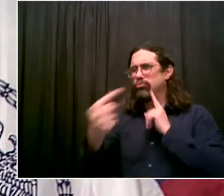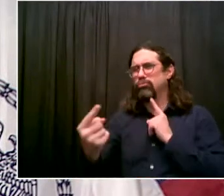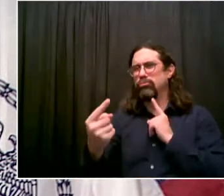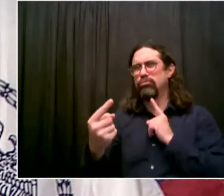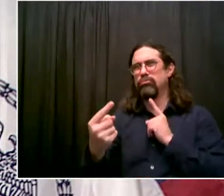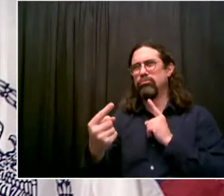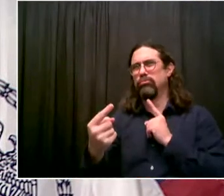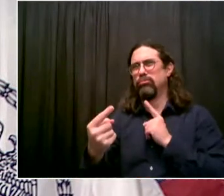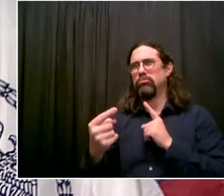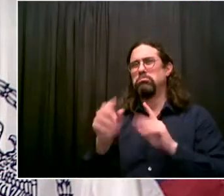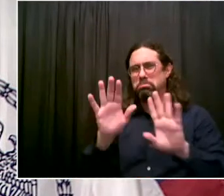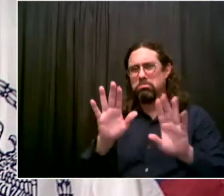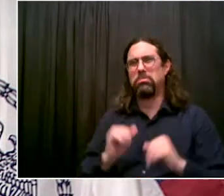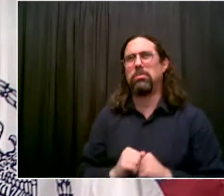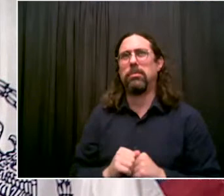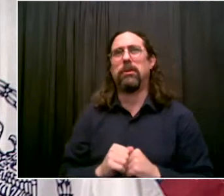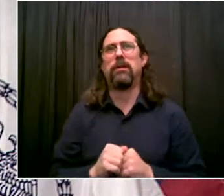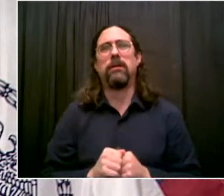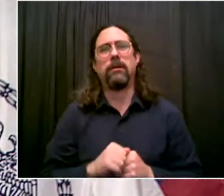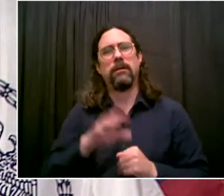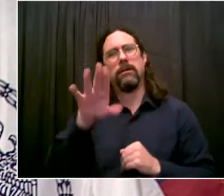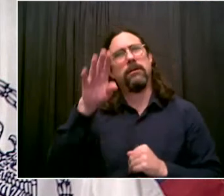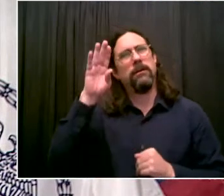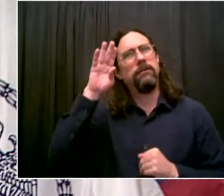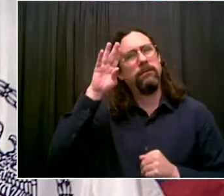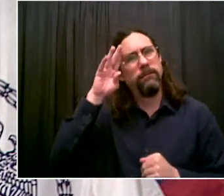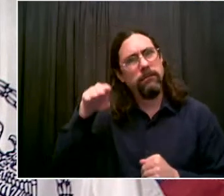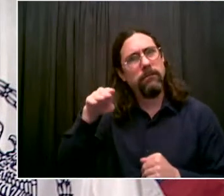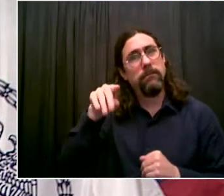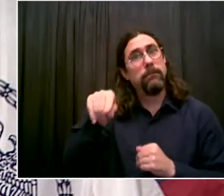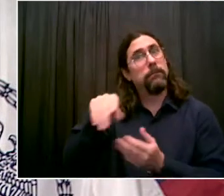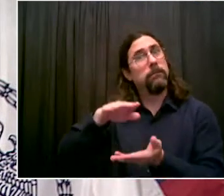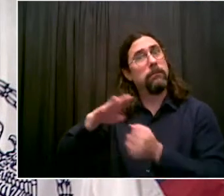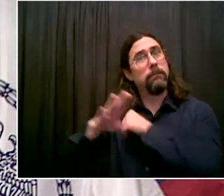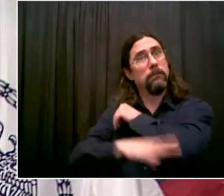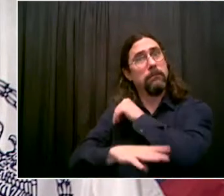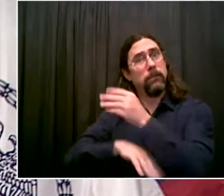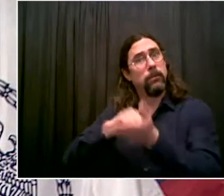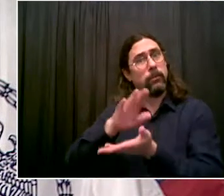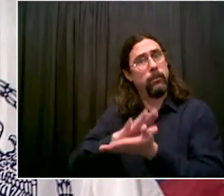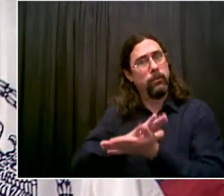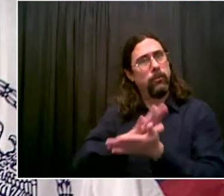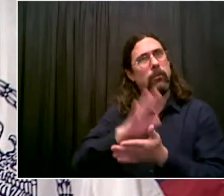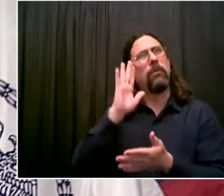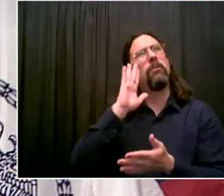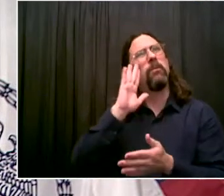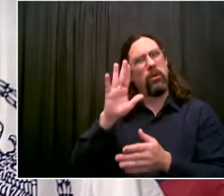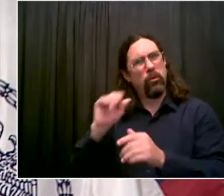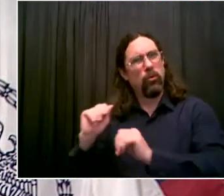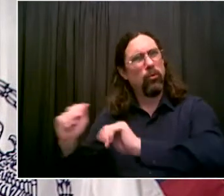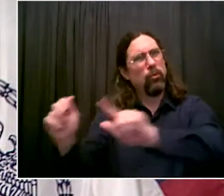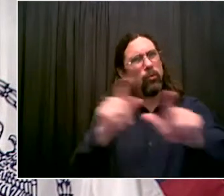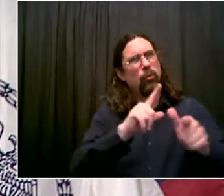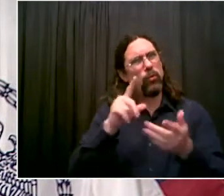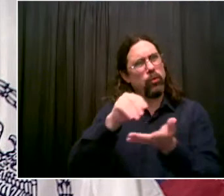TO APPLY THEM AS WE VHAE TALKED ABOUT FOR MONTHS NOW, WIHT MORE EXTENSIVE DIGITAL EDUCATION KEYED OFF OF IN PERSON INSTRUCTION. GETTING THE BEST